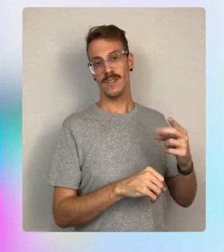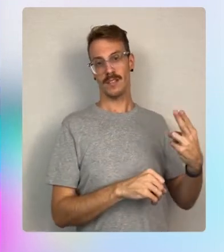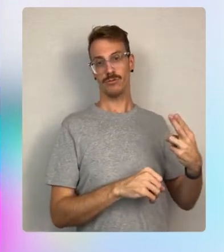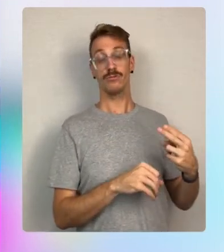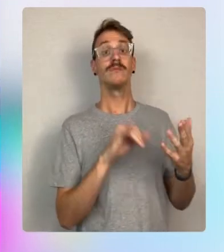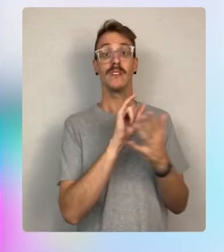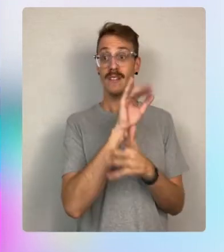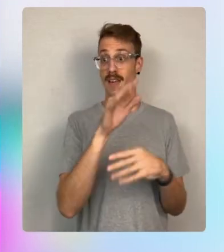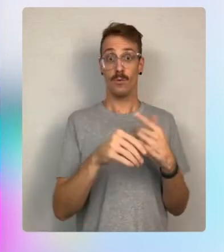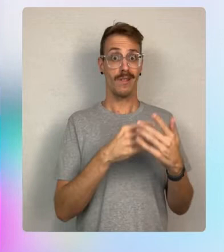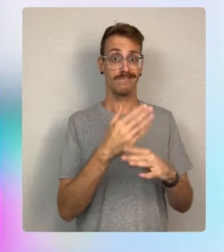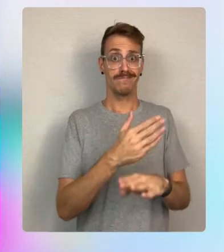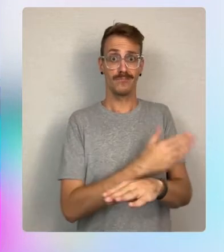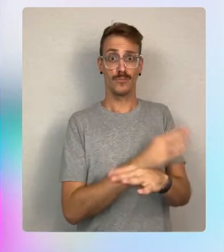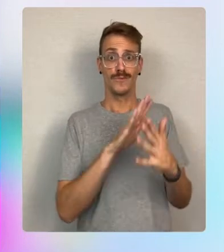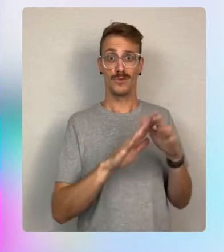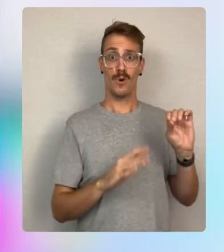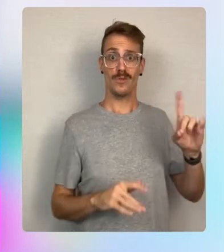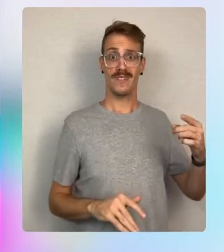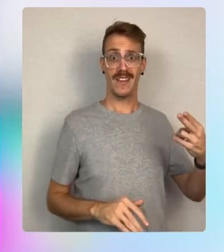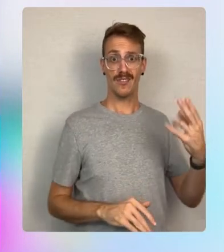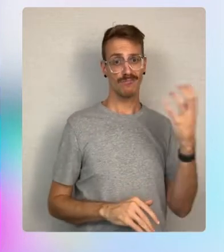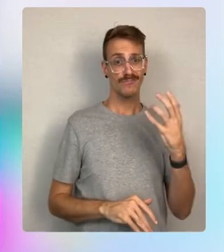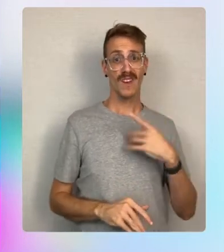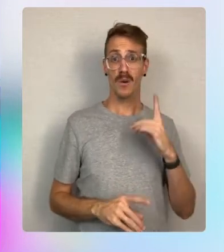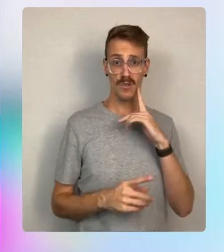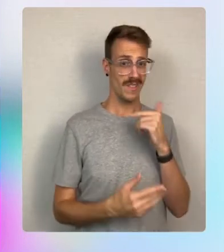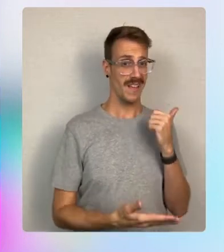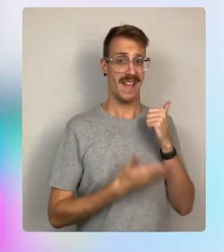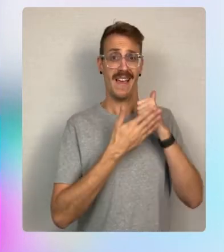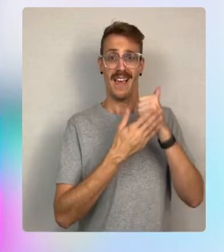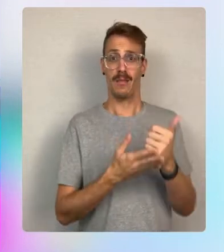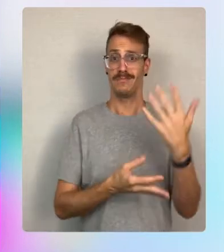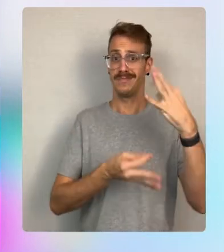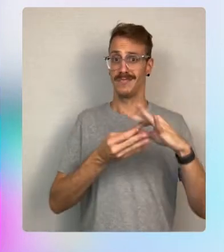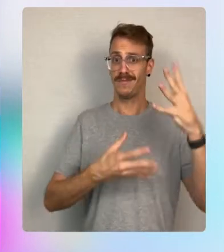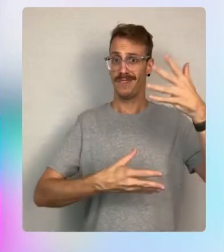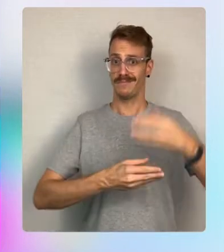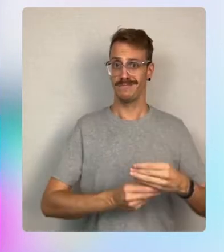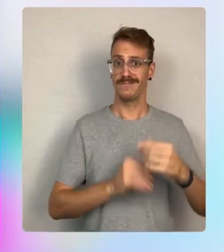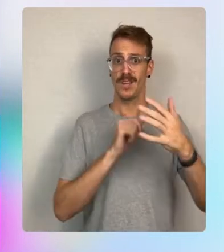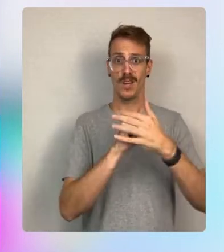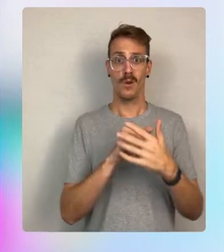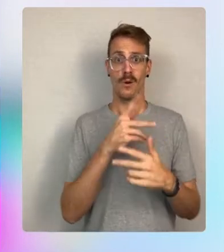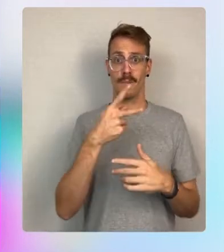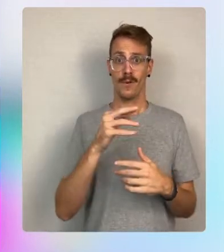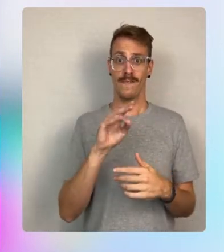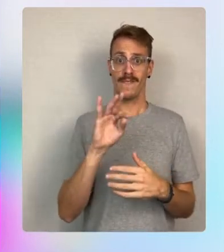We have made significant performance improvements to ODH, and it'll really help simplify your Perfetto workflow.